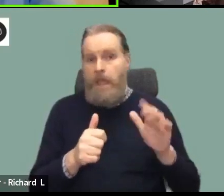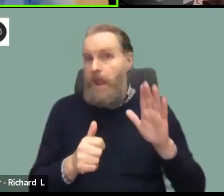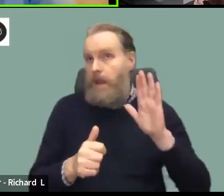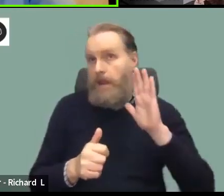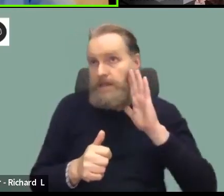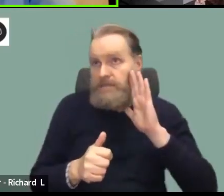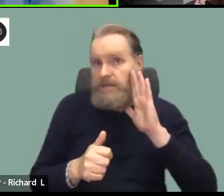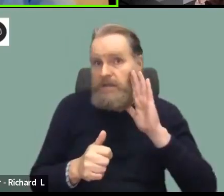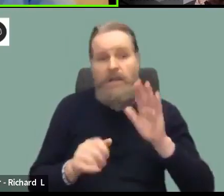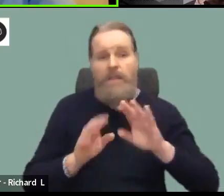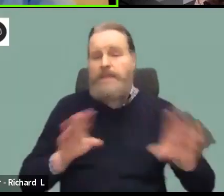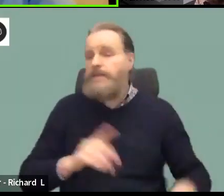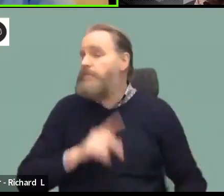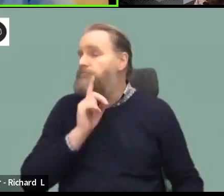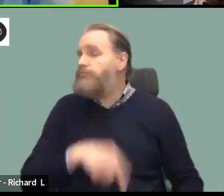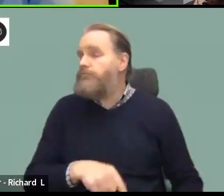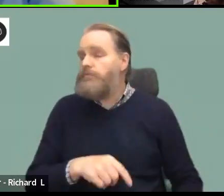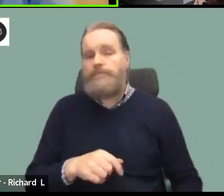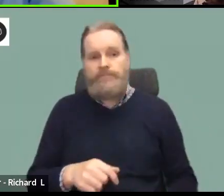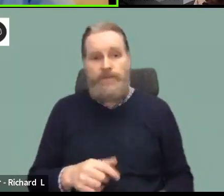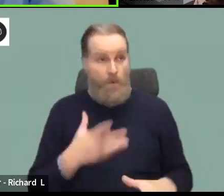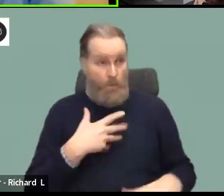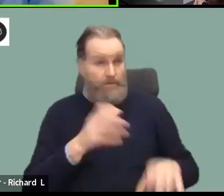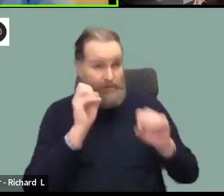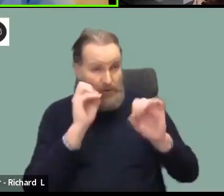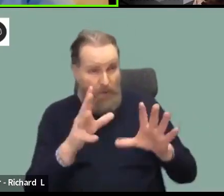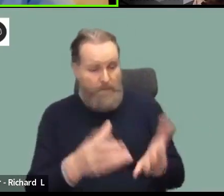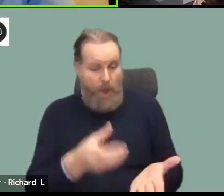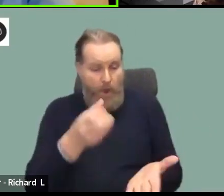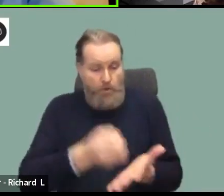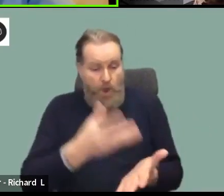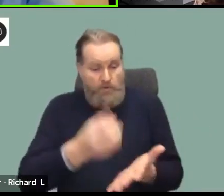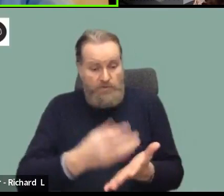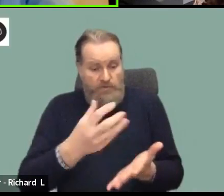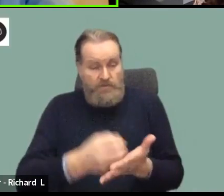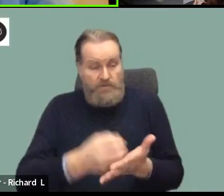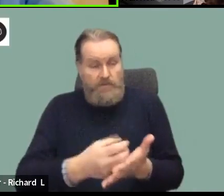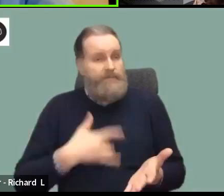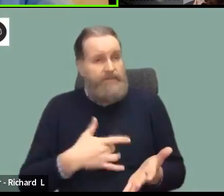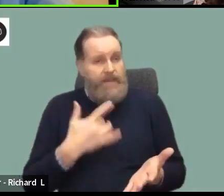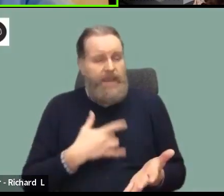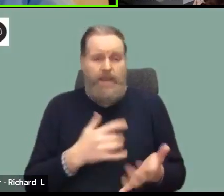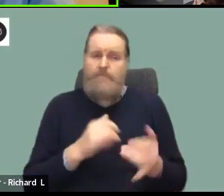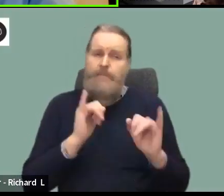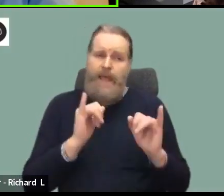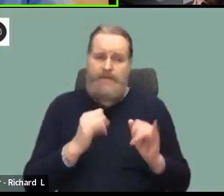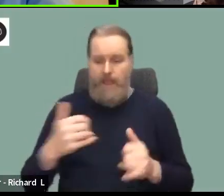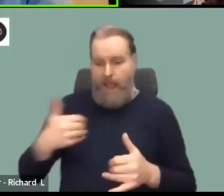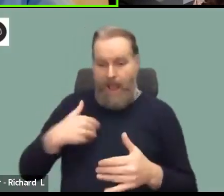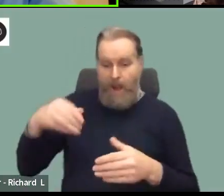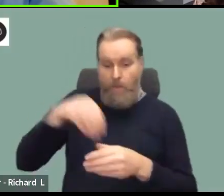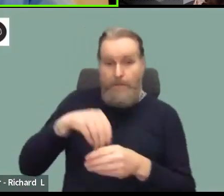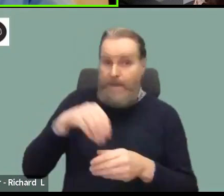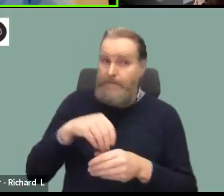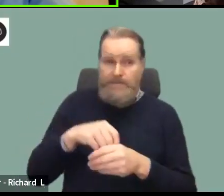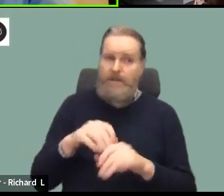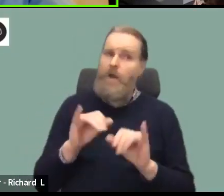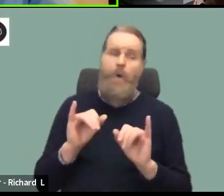the government and the camera office I've been forced to recognize our central point, there is a cost of living Crisis. our members our members have been treated worse than anyone else worse than anyone else. And as a